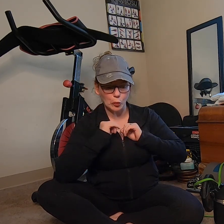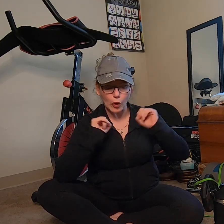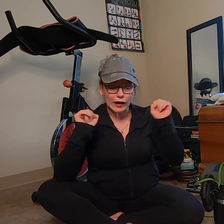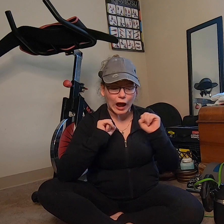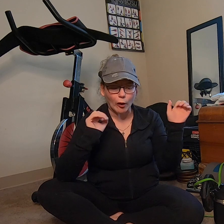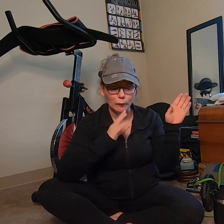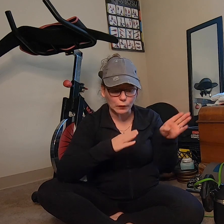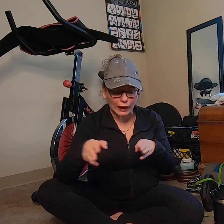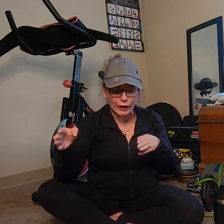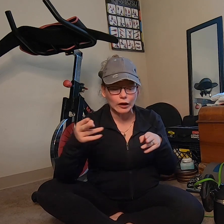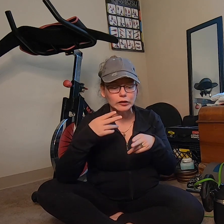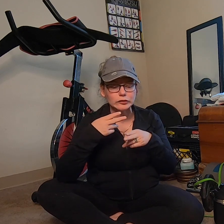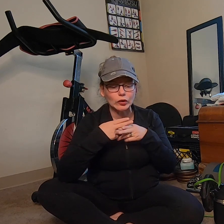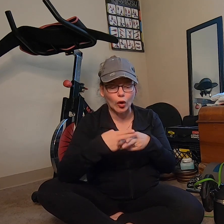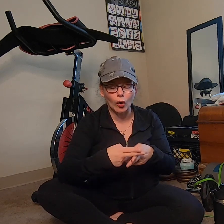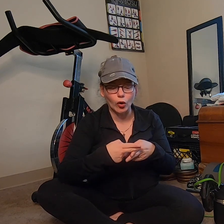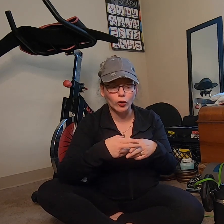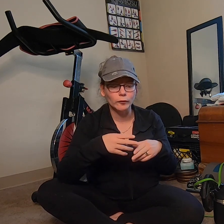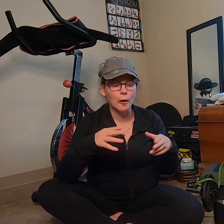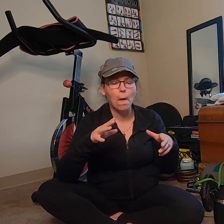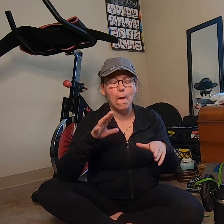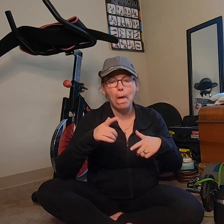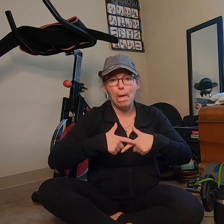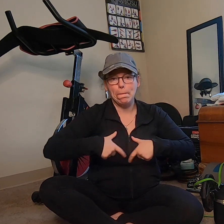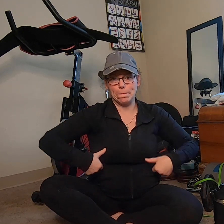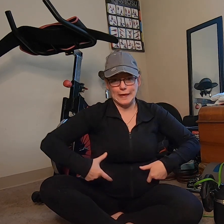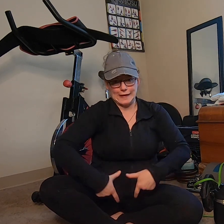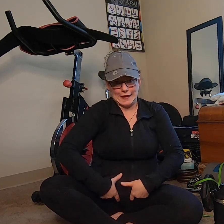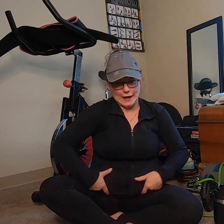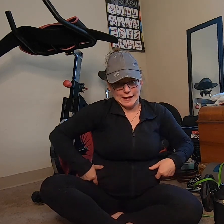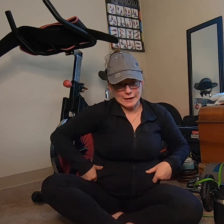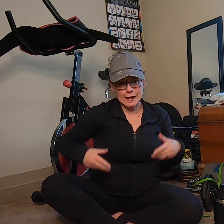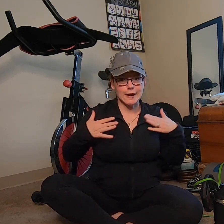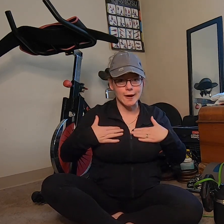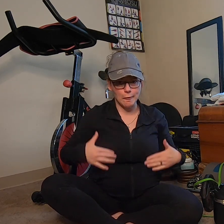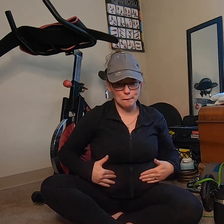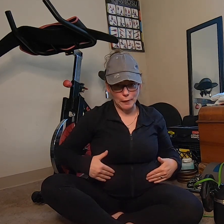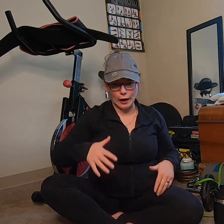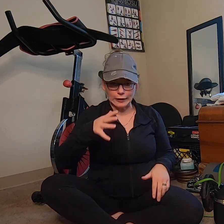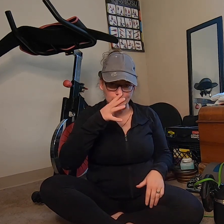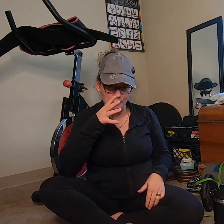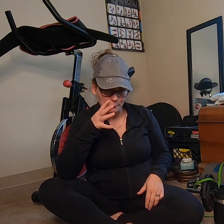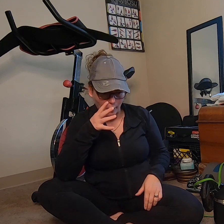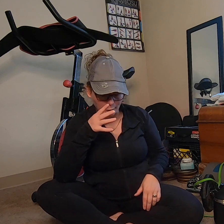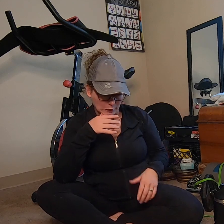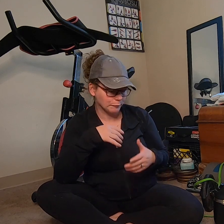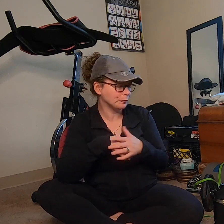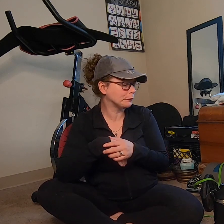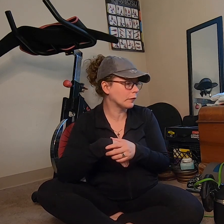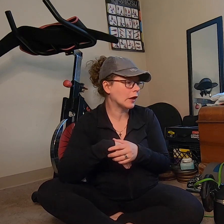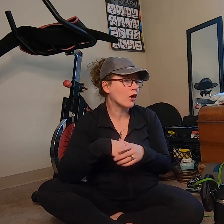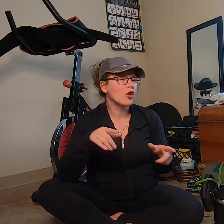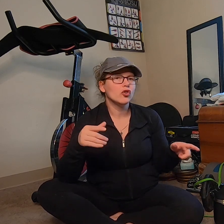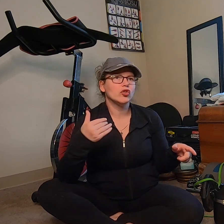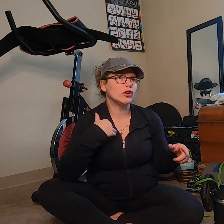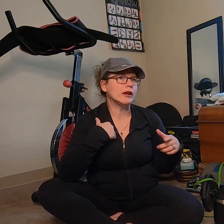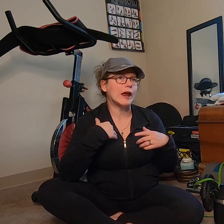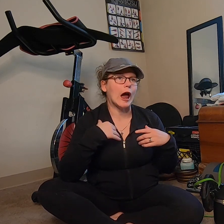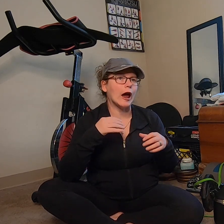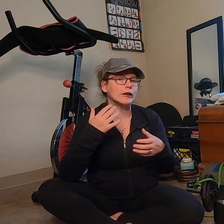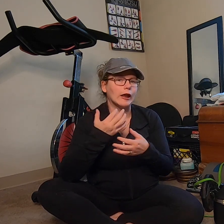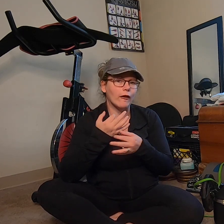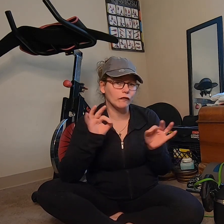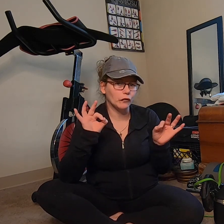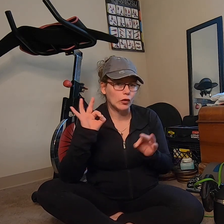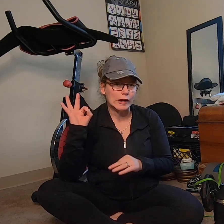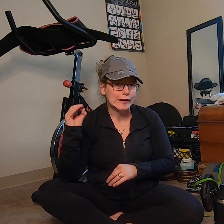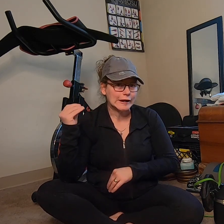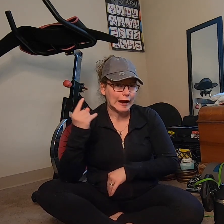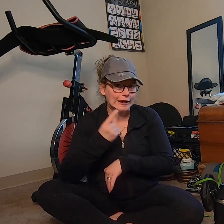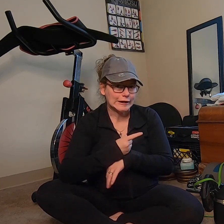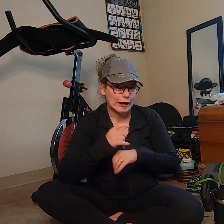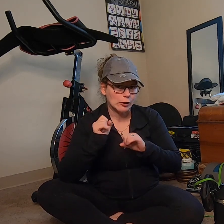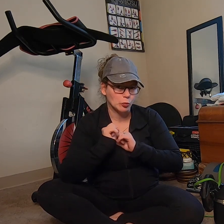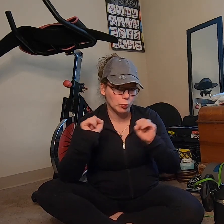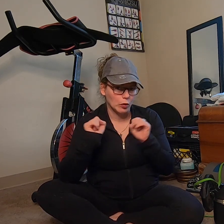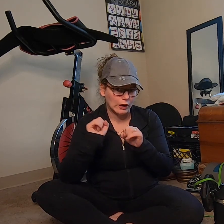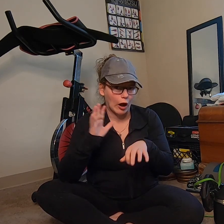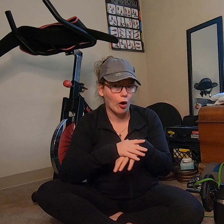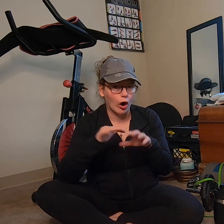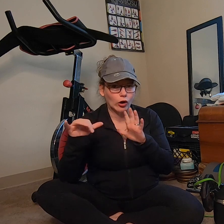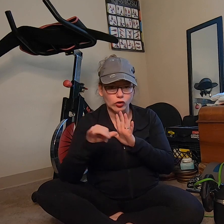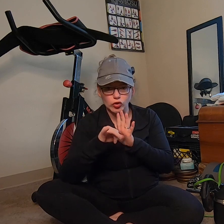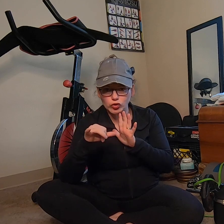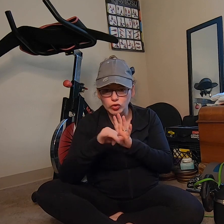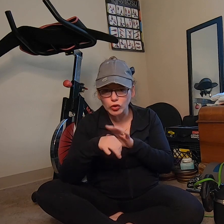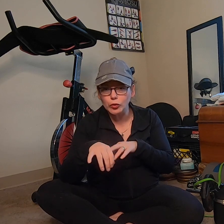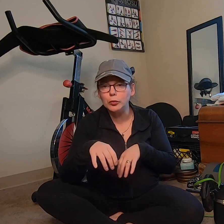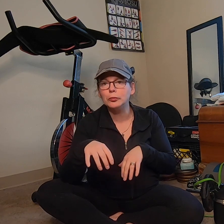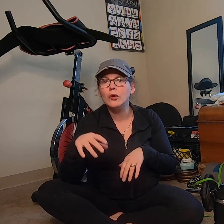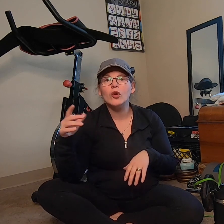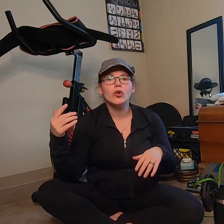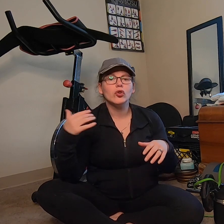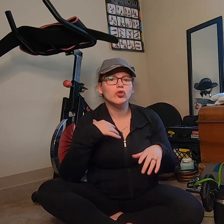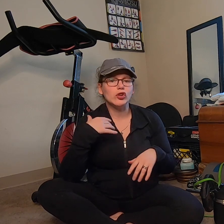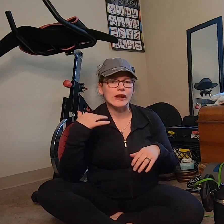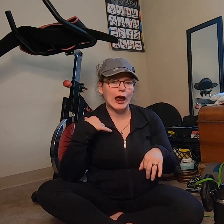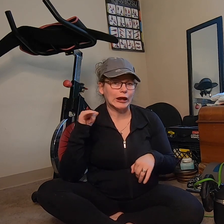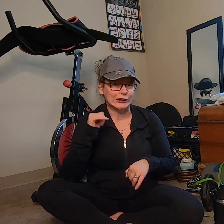workout plan called bikini body mommy she has a free 90-day workout on YouTube she